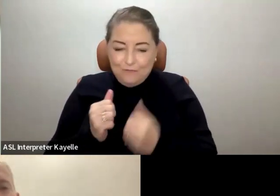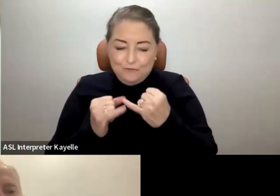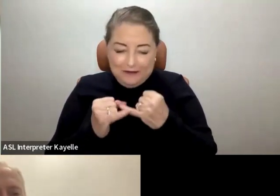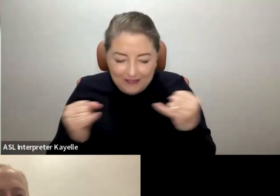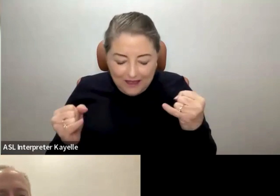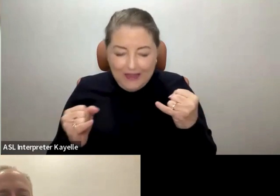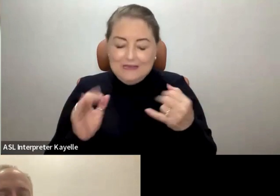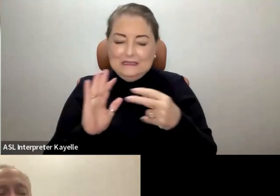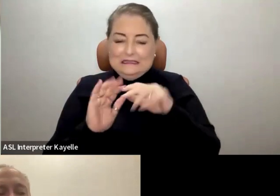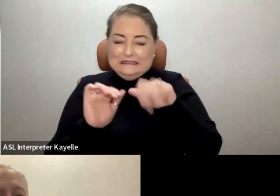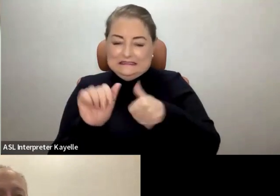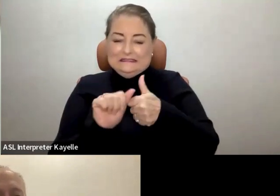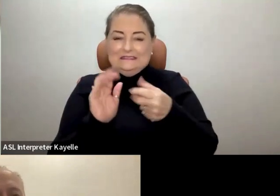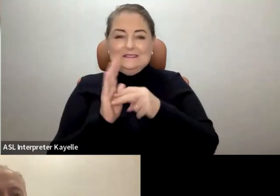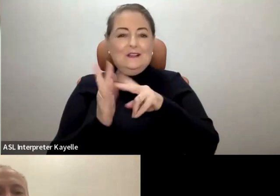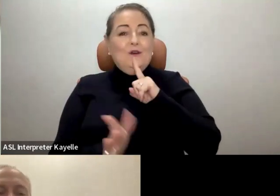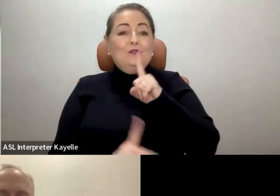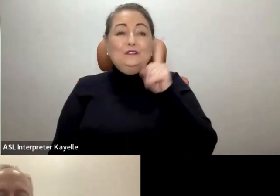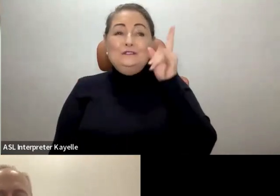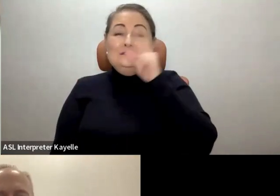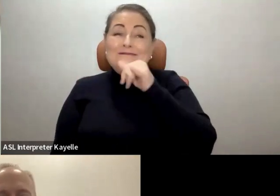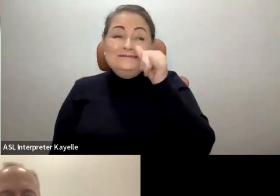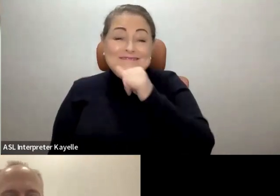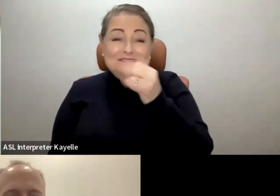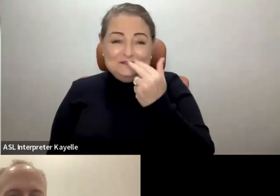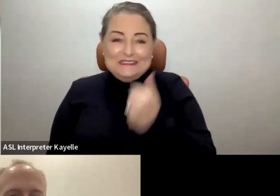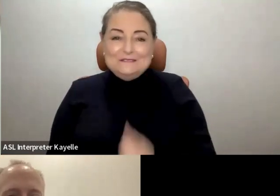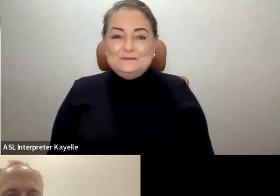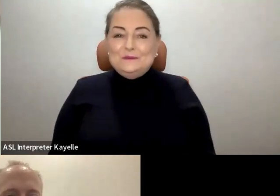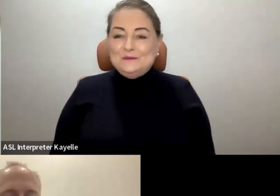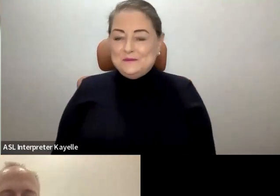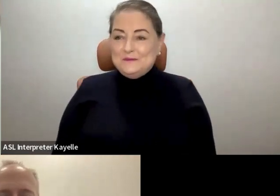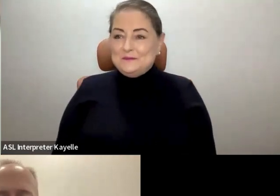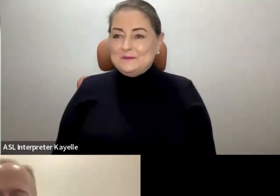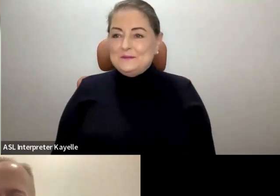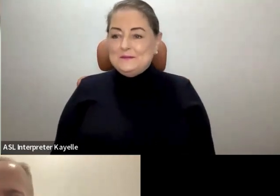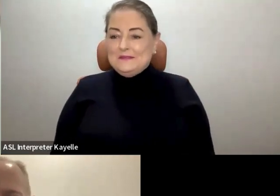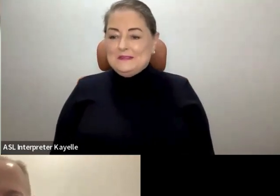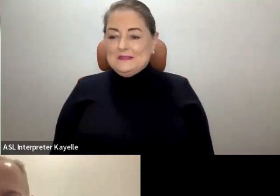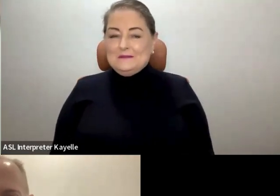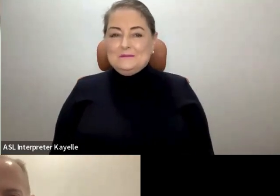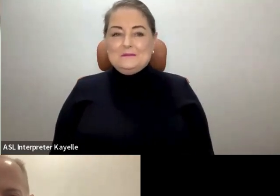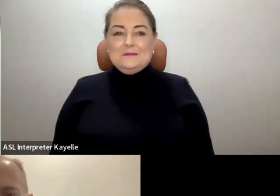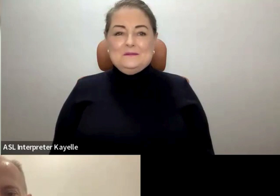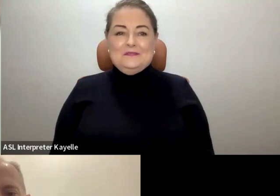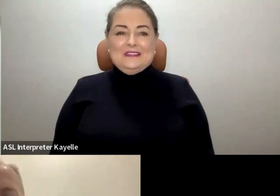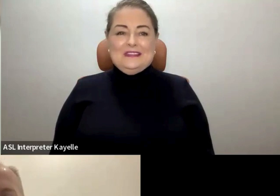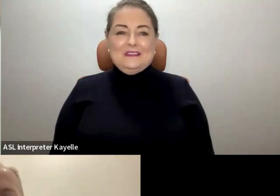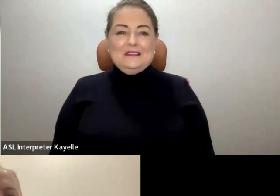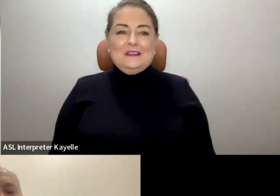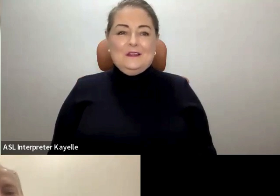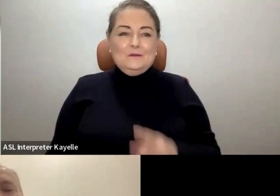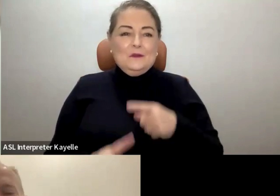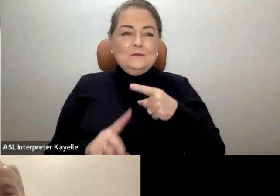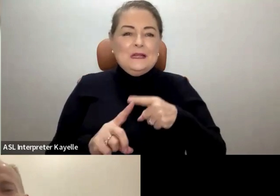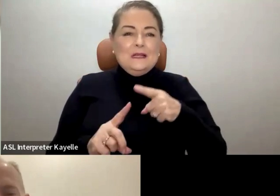[Tania Kalaitzidis] It was hilarious. [Isaac Zablocki] I love to point in that film. Also how who has the power